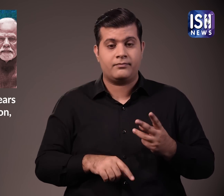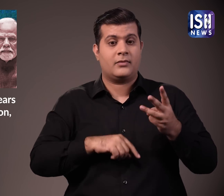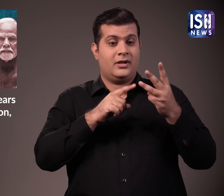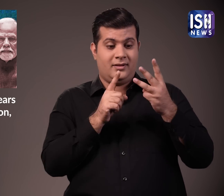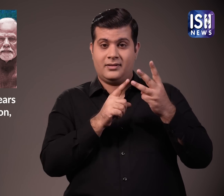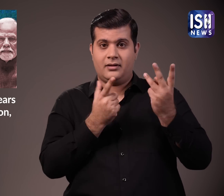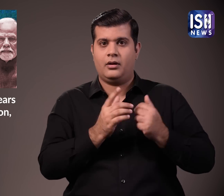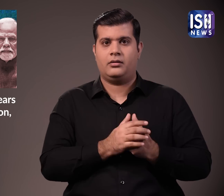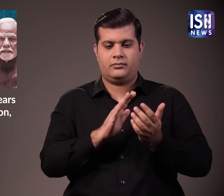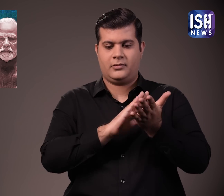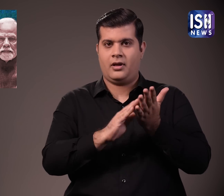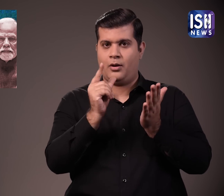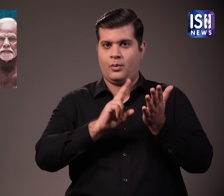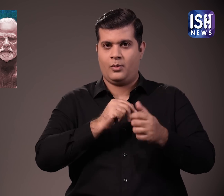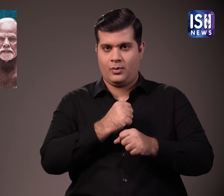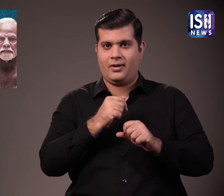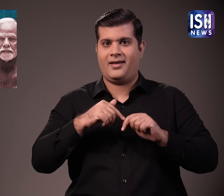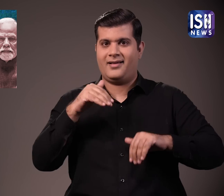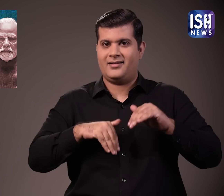3. If there is a hung election